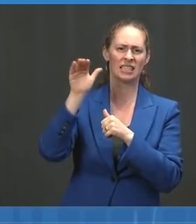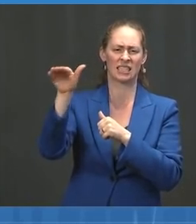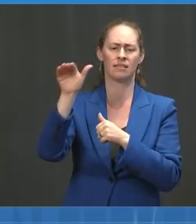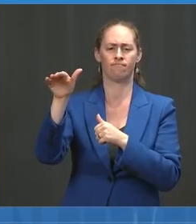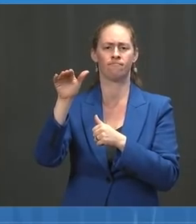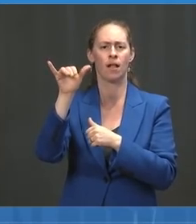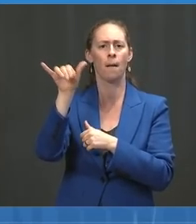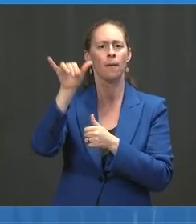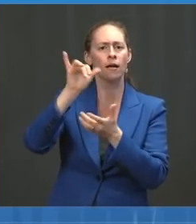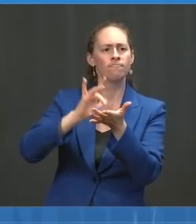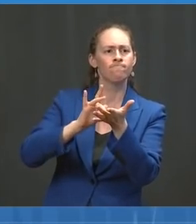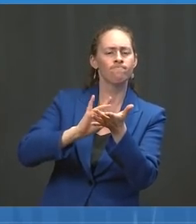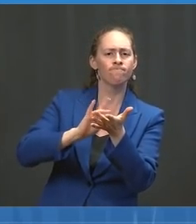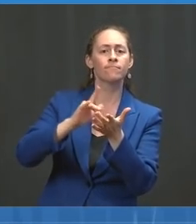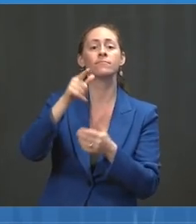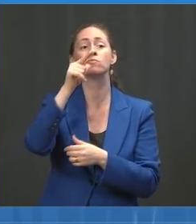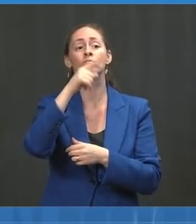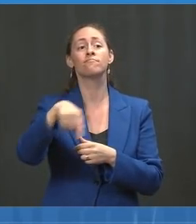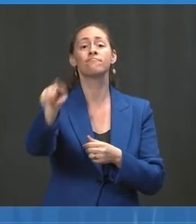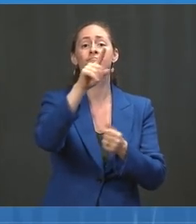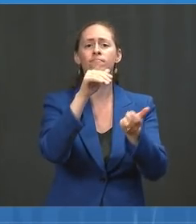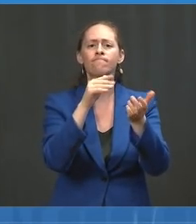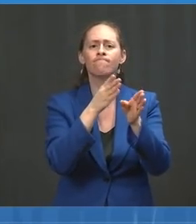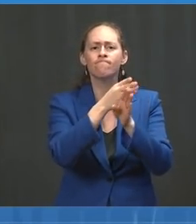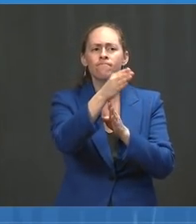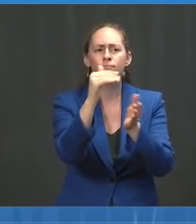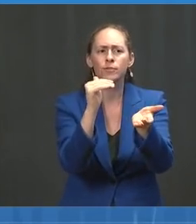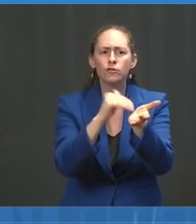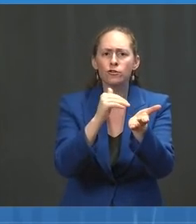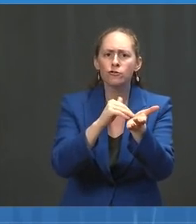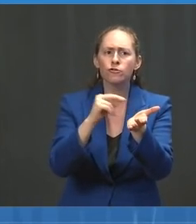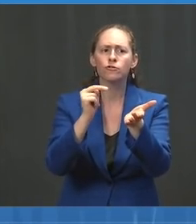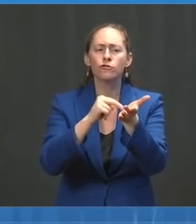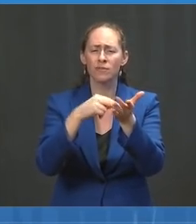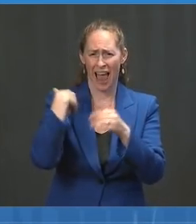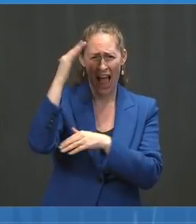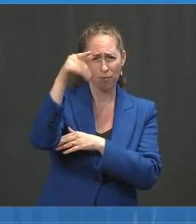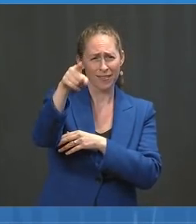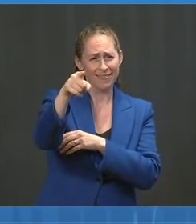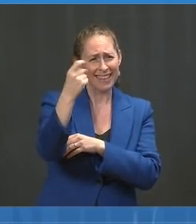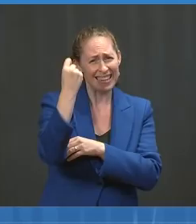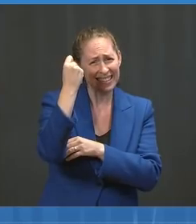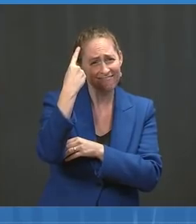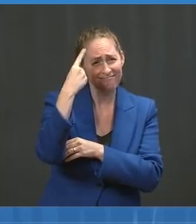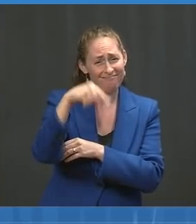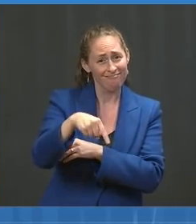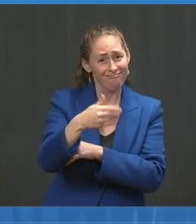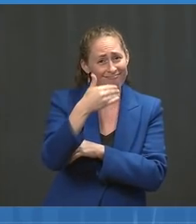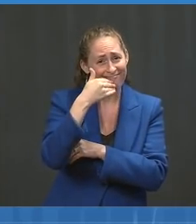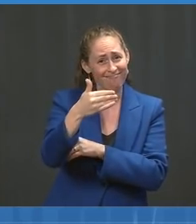as well as potential patients, to realize the advantage of this very effective way